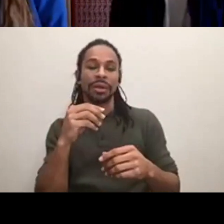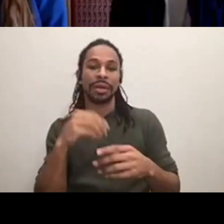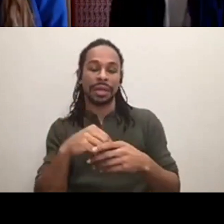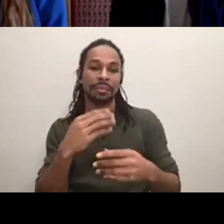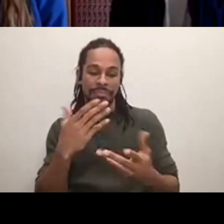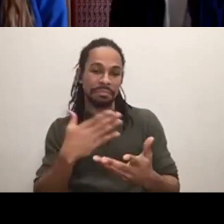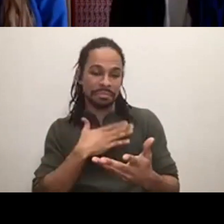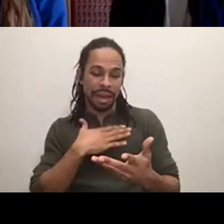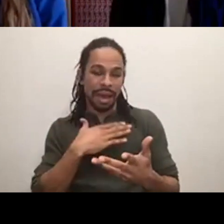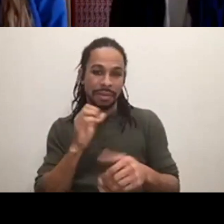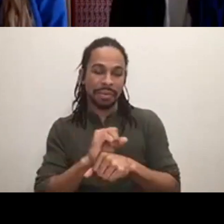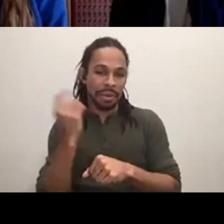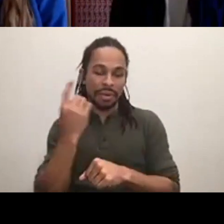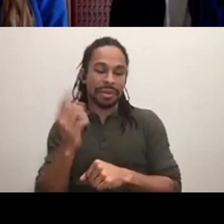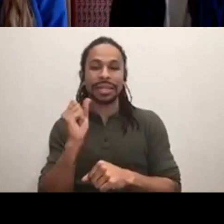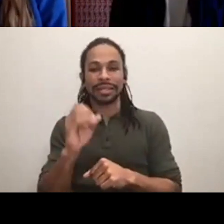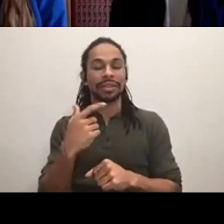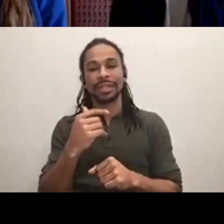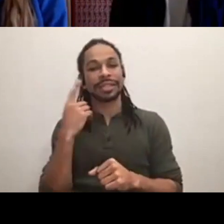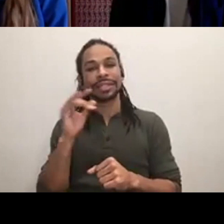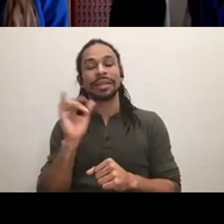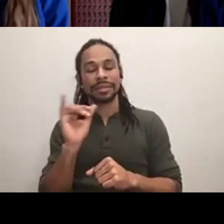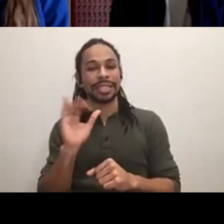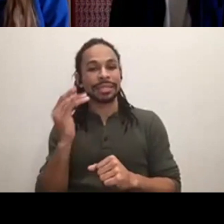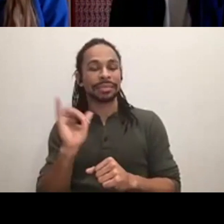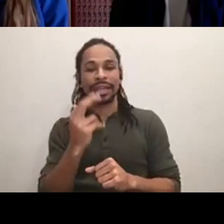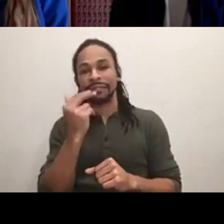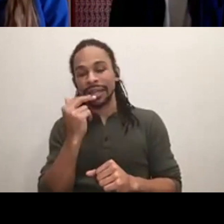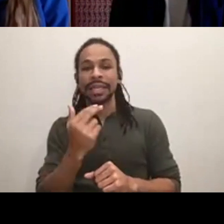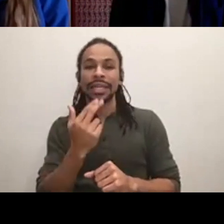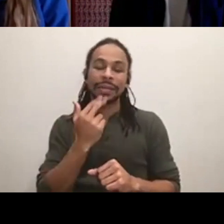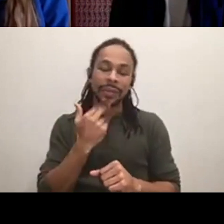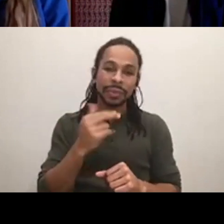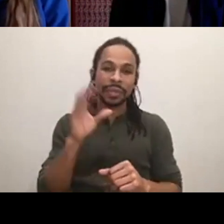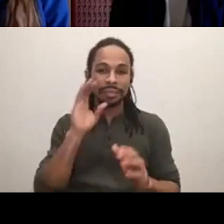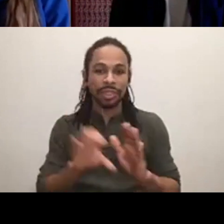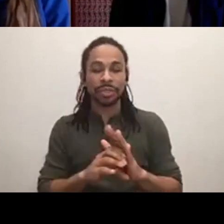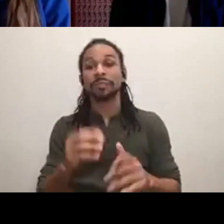spaces, et cetera. Thinking about it as like an optical journey.”